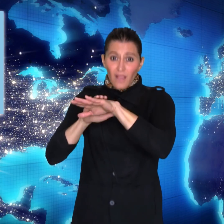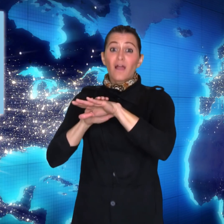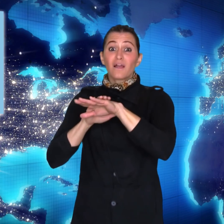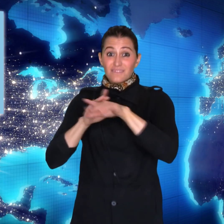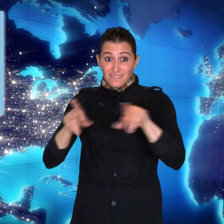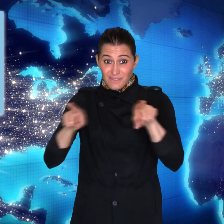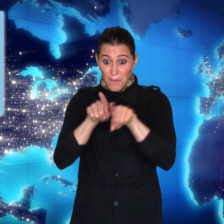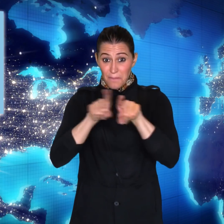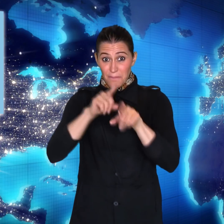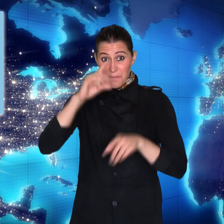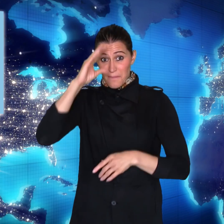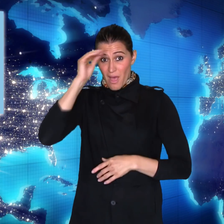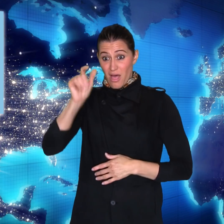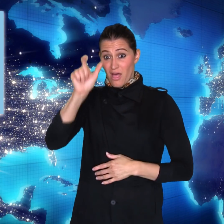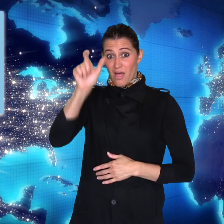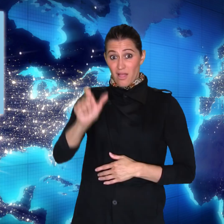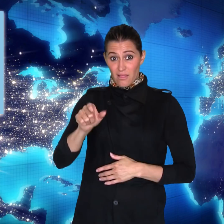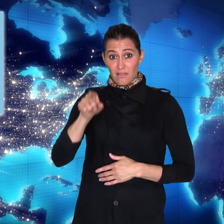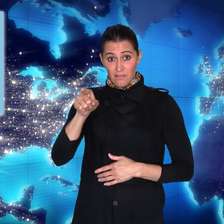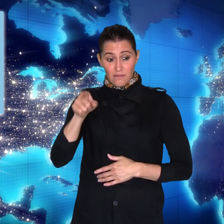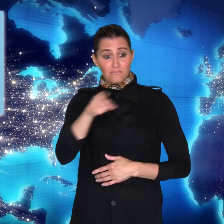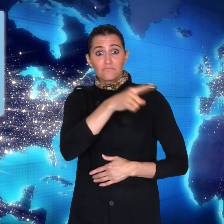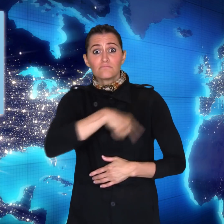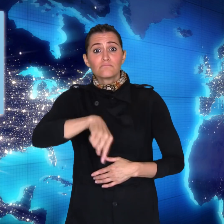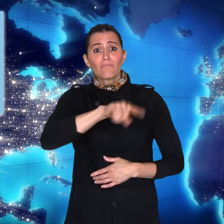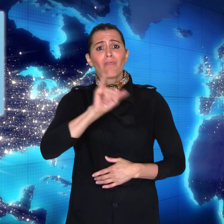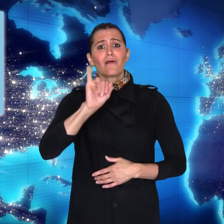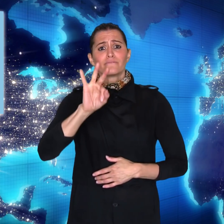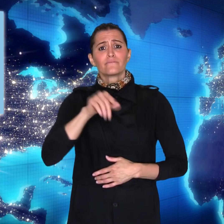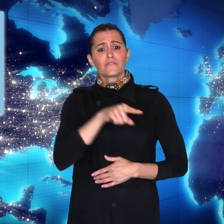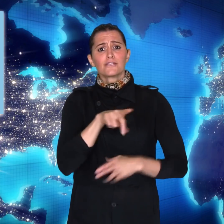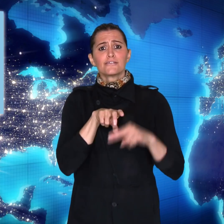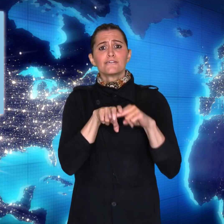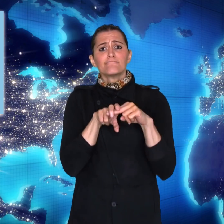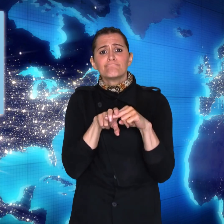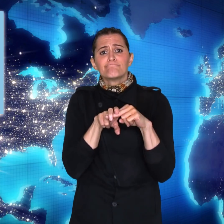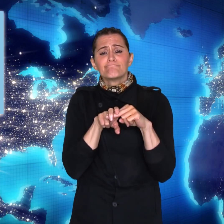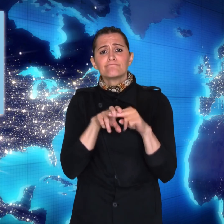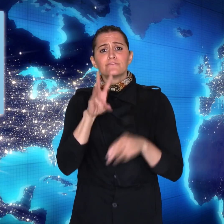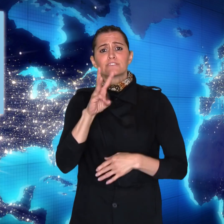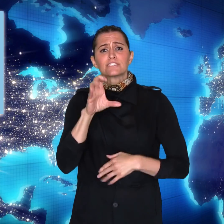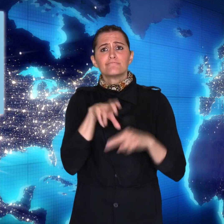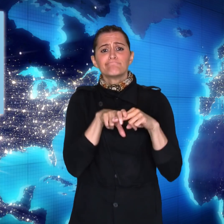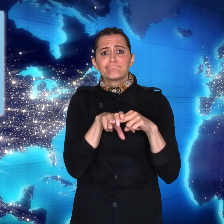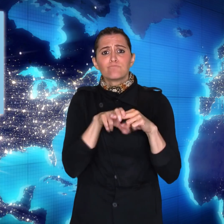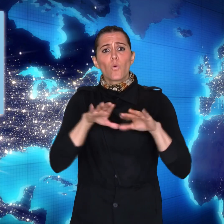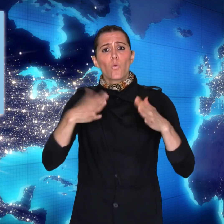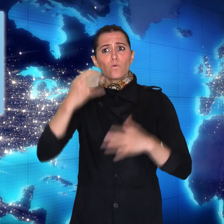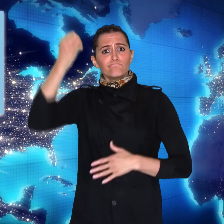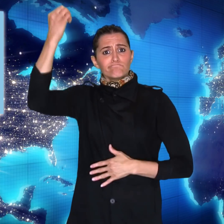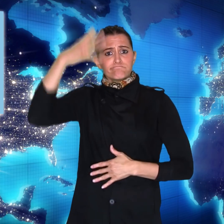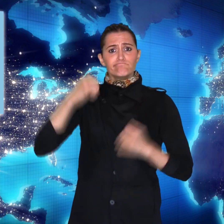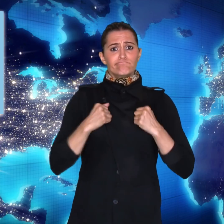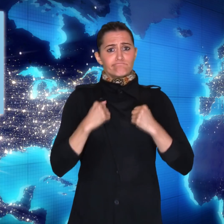or using toilets.